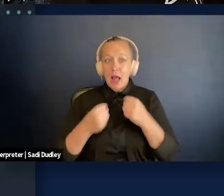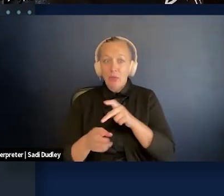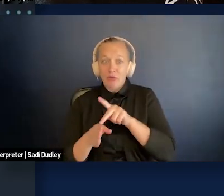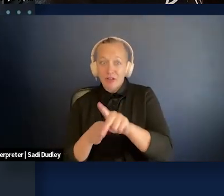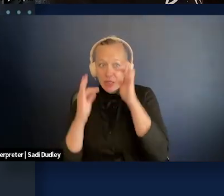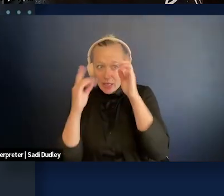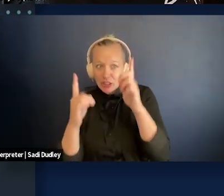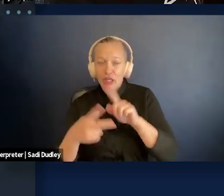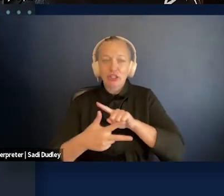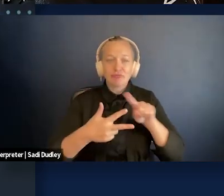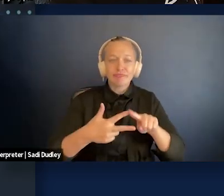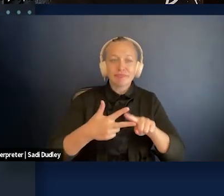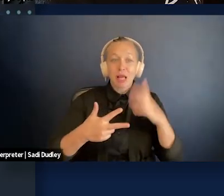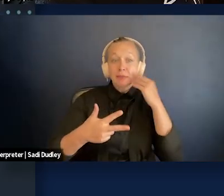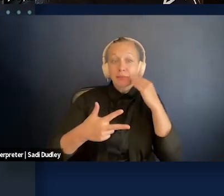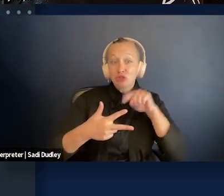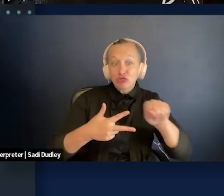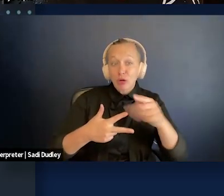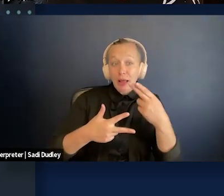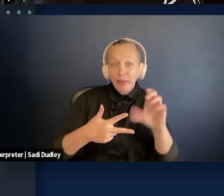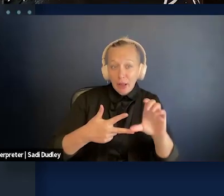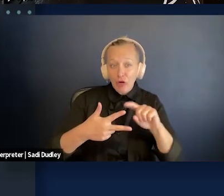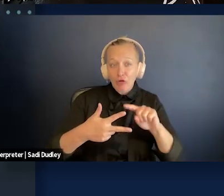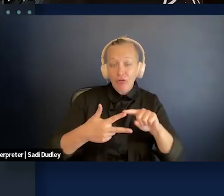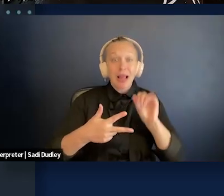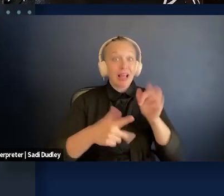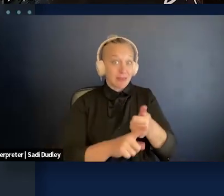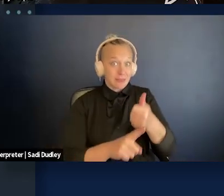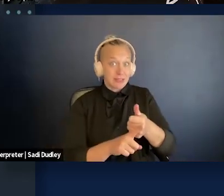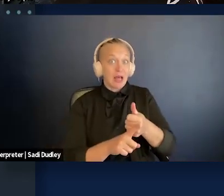experiences in healthcare if the student identified as disabled themselves.